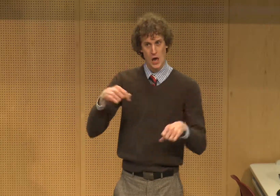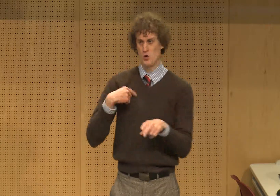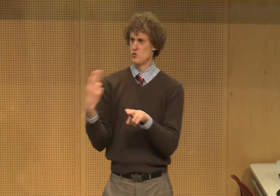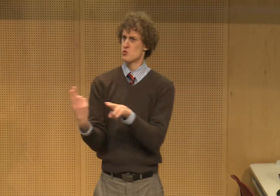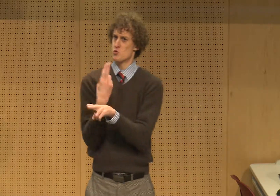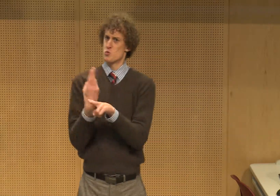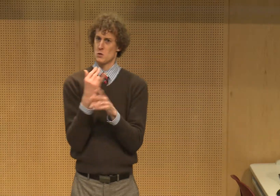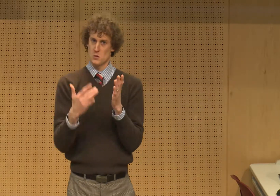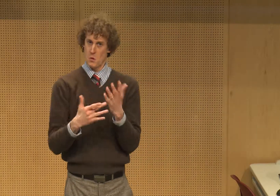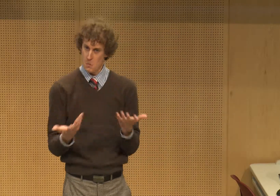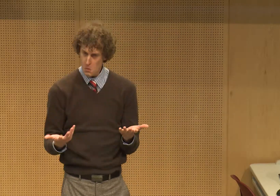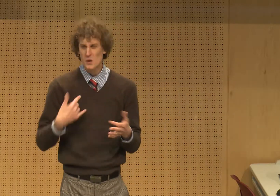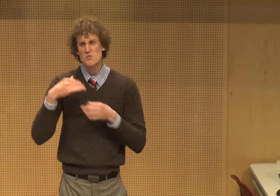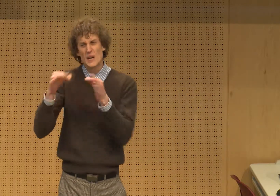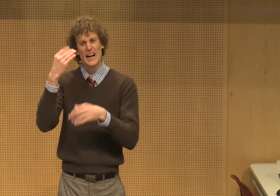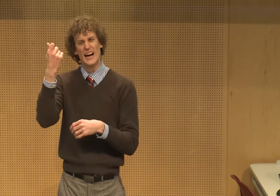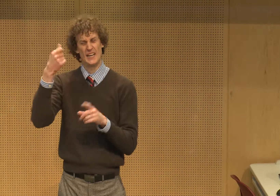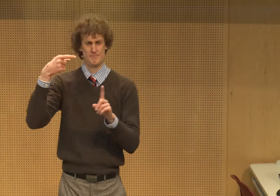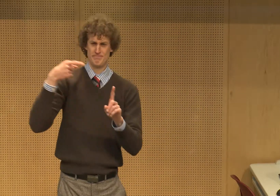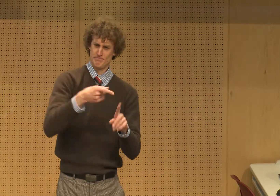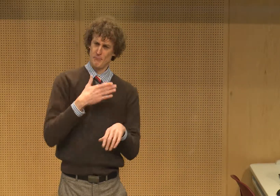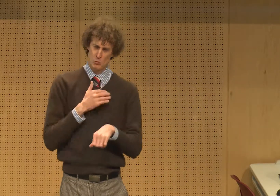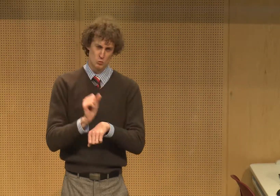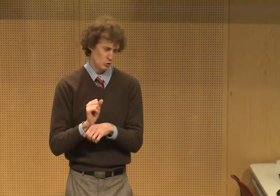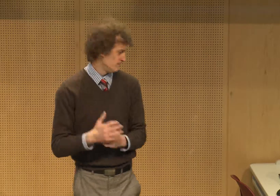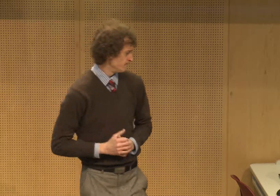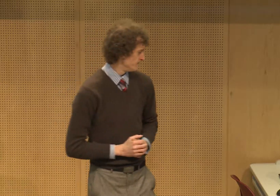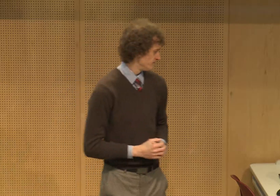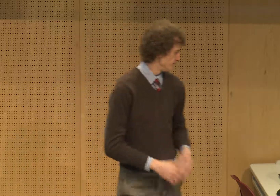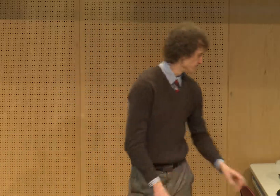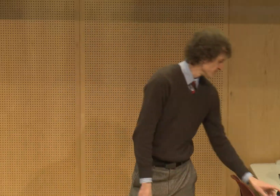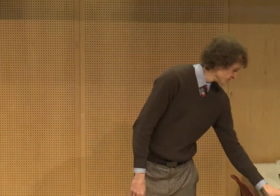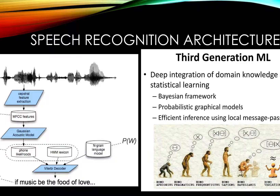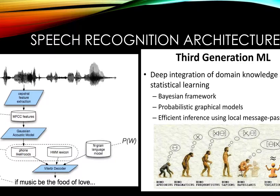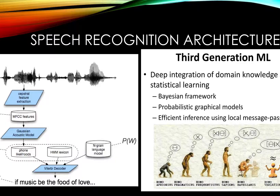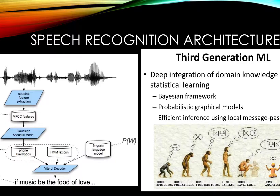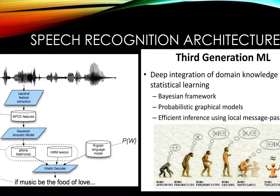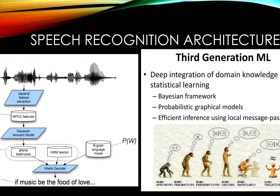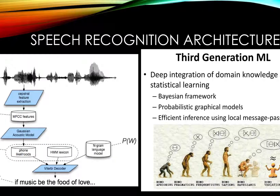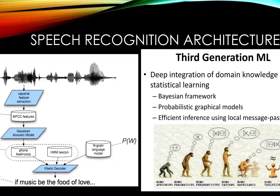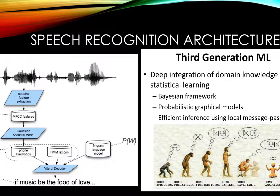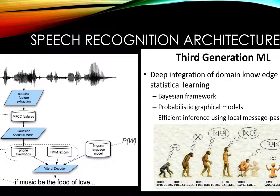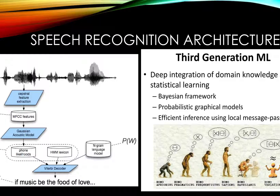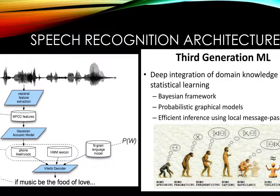but lately it's gotten better, so I'll tell you how my work relates to that field.